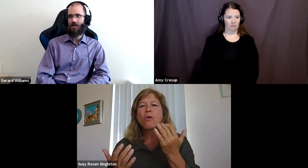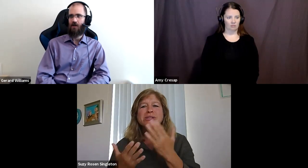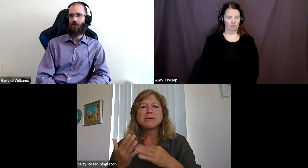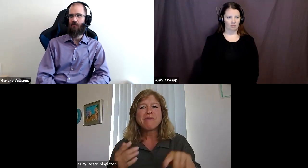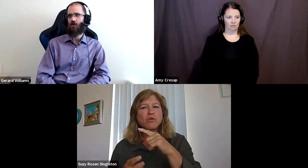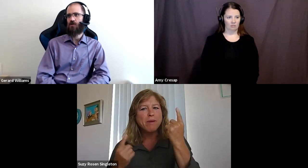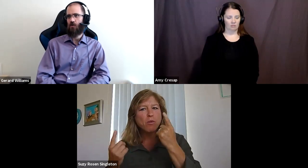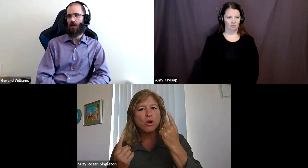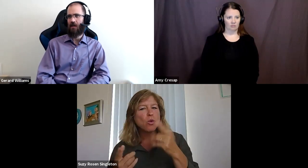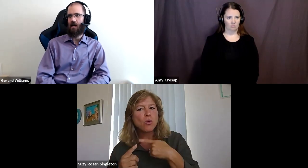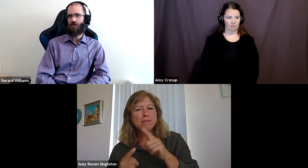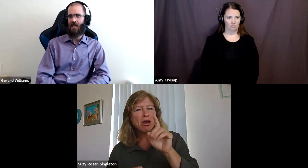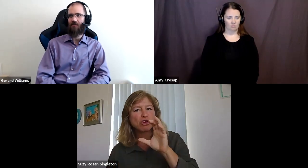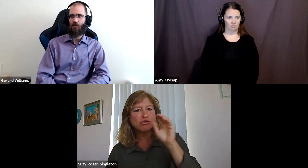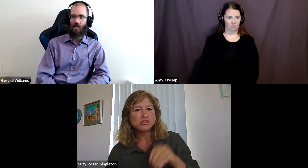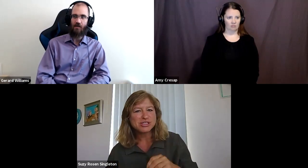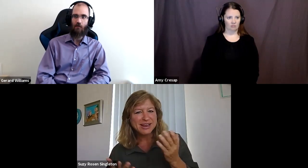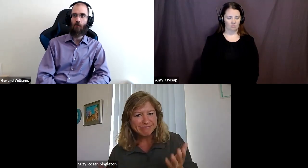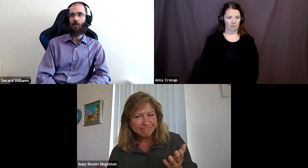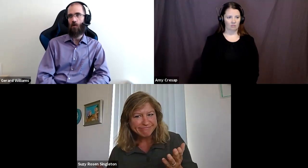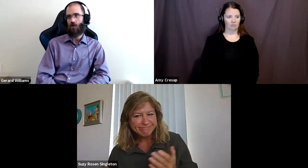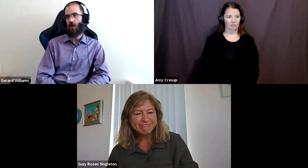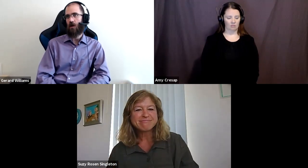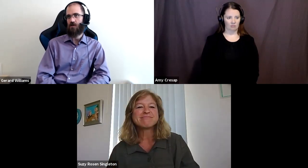Fairly soon up to 85%. Some of you may be wondering where is the